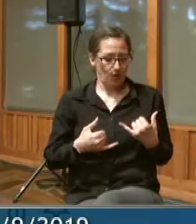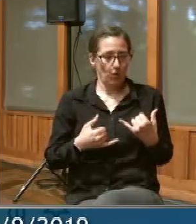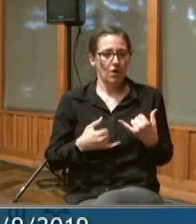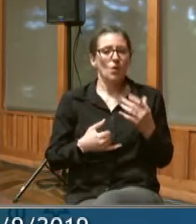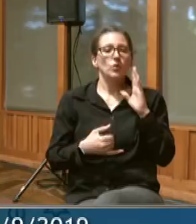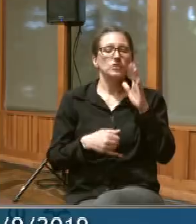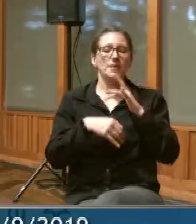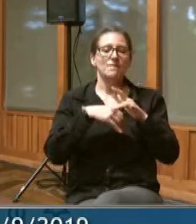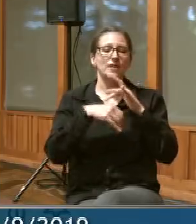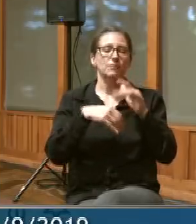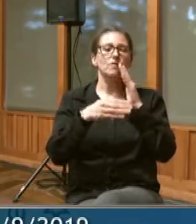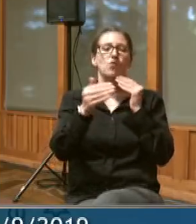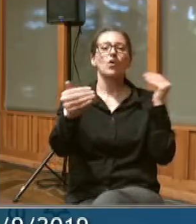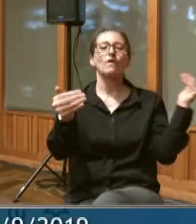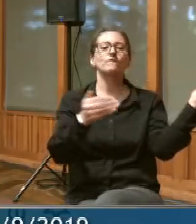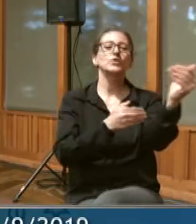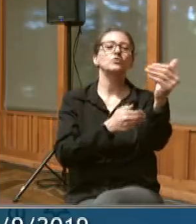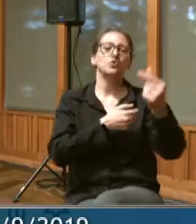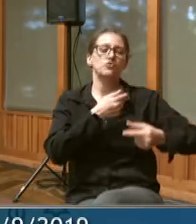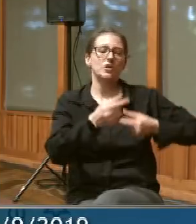AND TO ENSURE THAT THE PROSPERITY AND SERVICES WE ENJOY